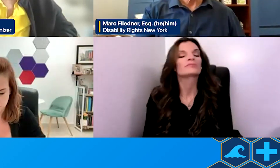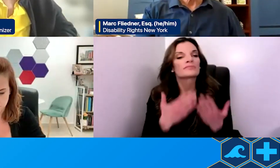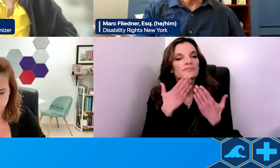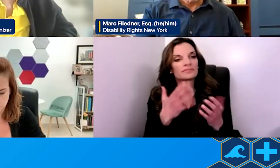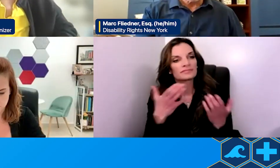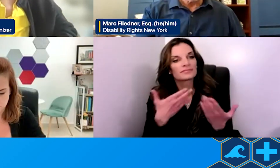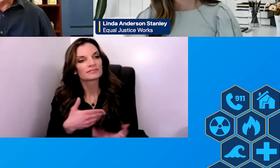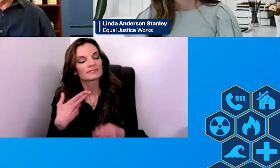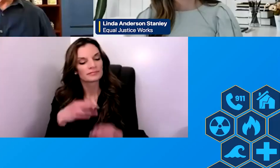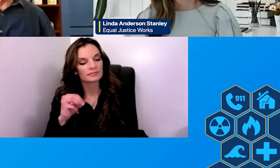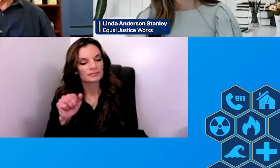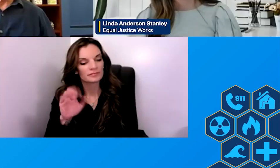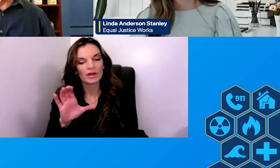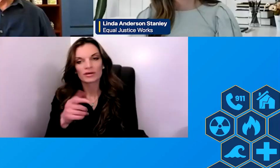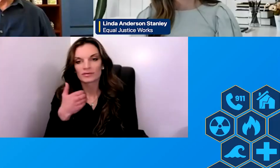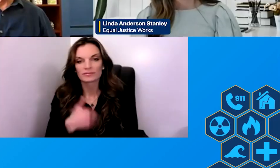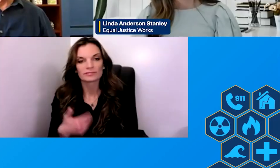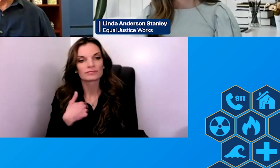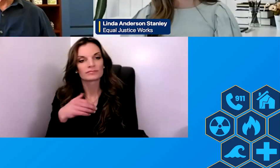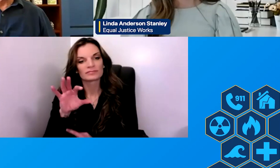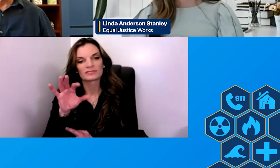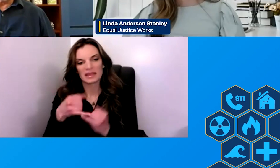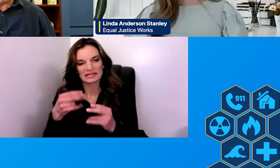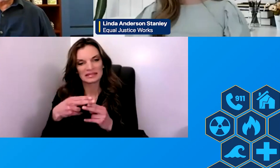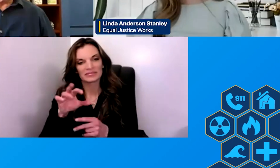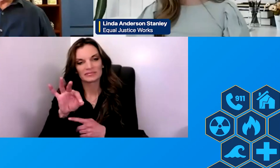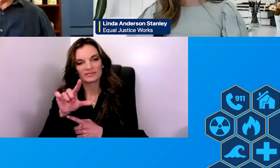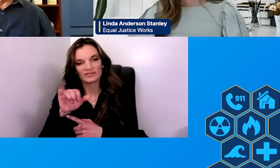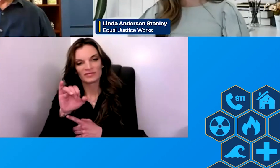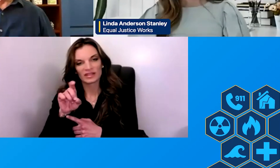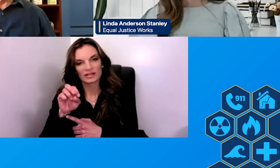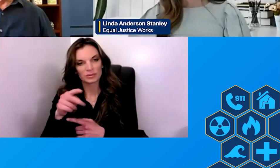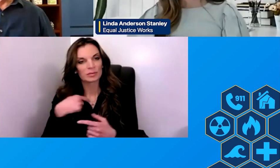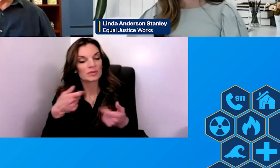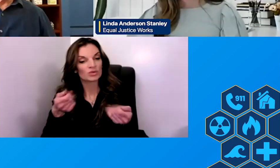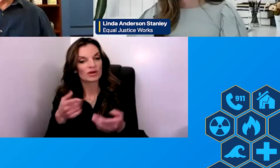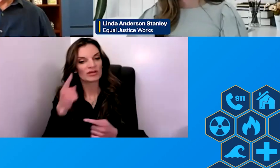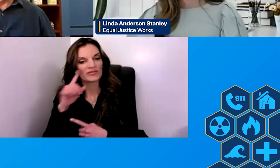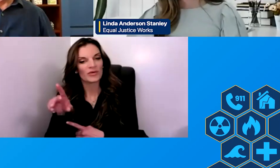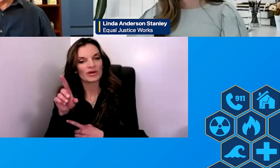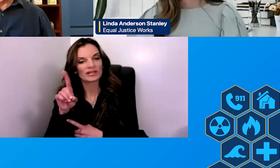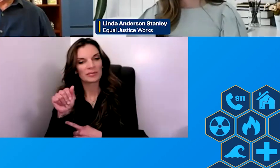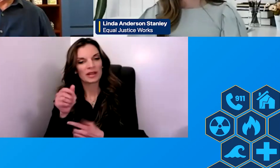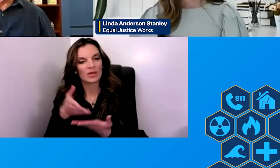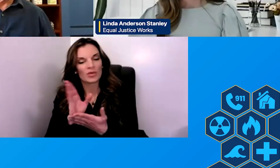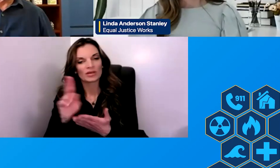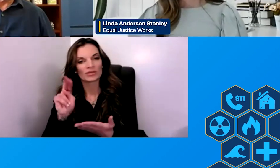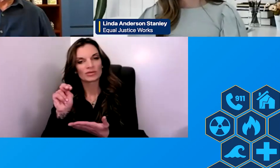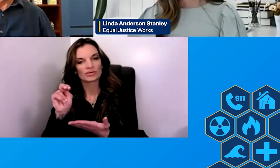My name is Marc Fliedner I'm a director at Disability Rights